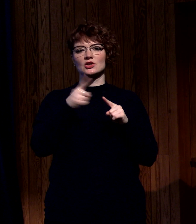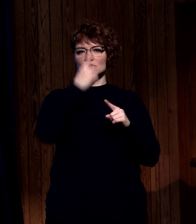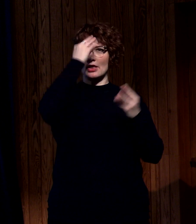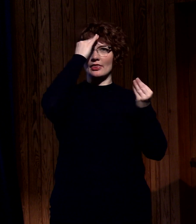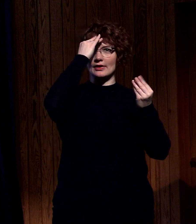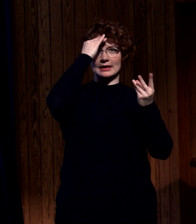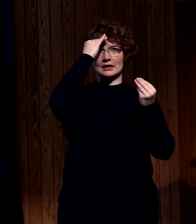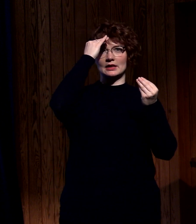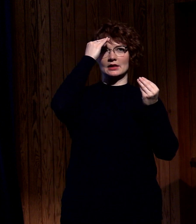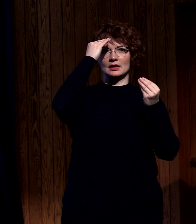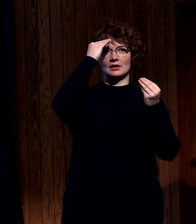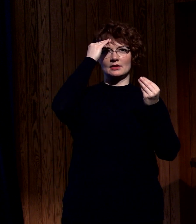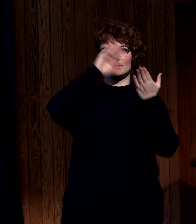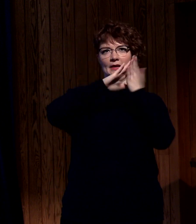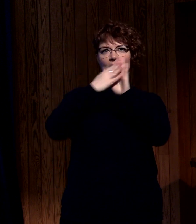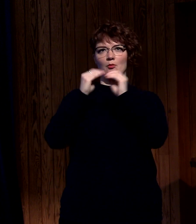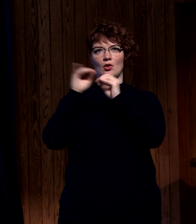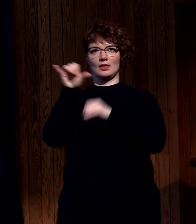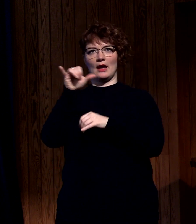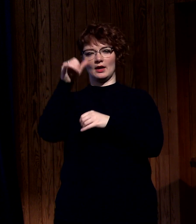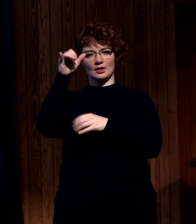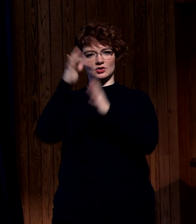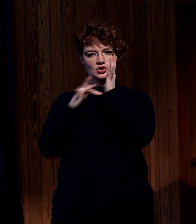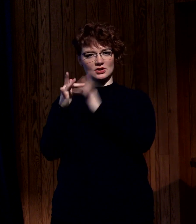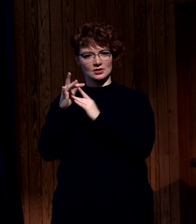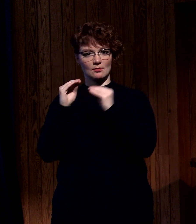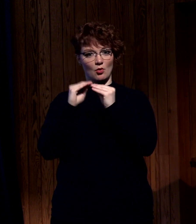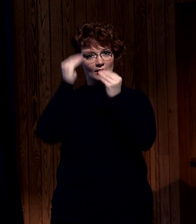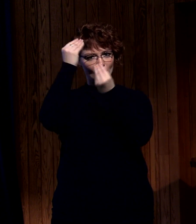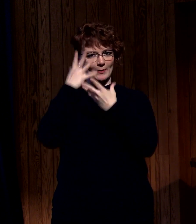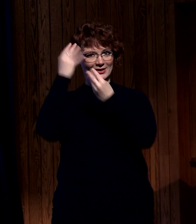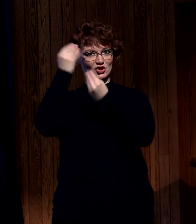Christ's likeness more information cannot do the trick.